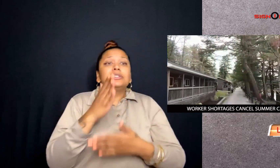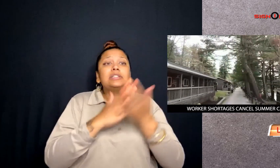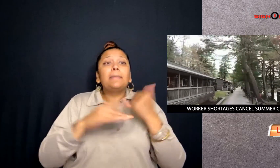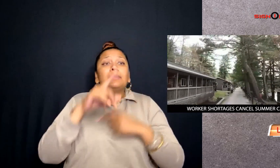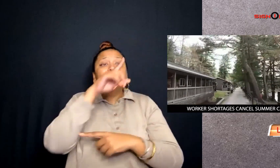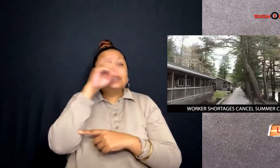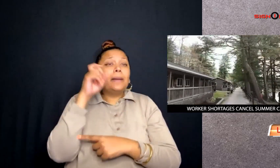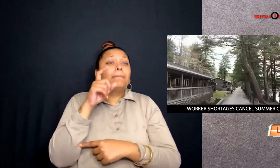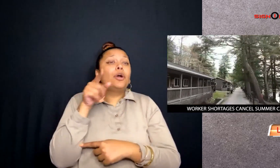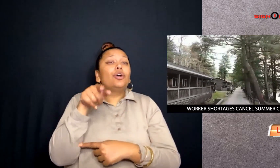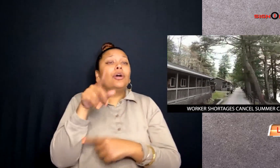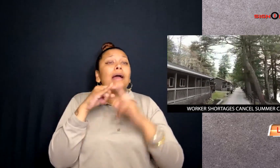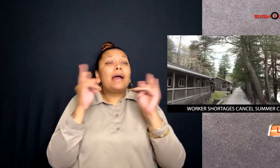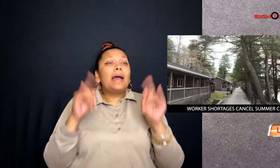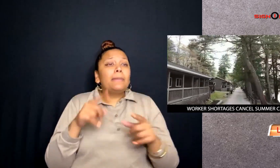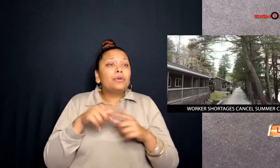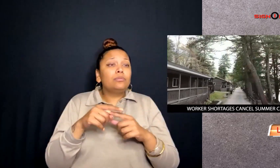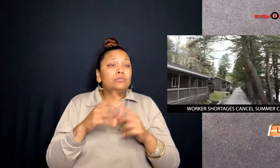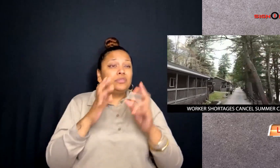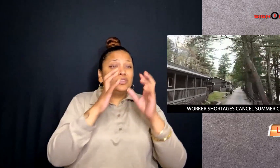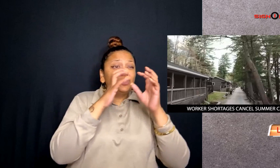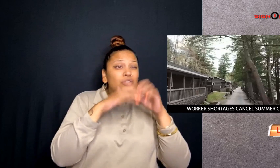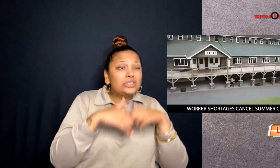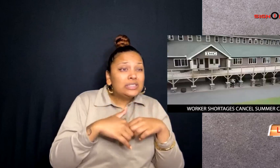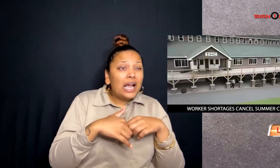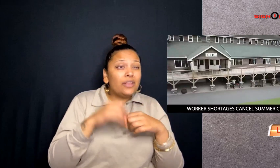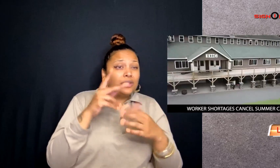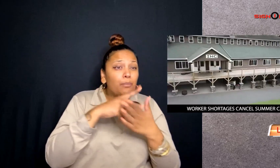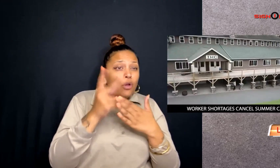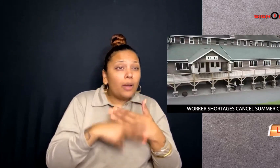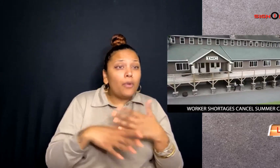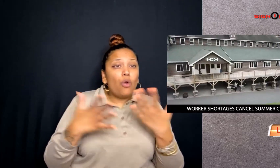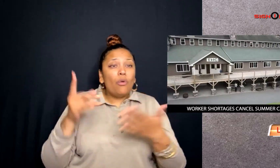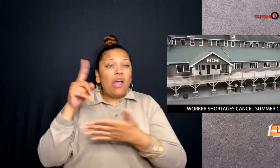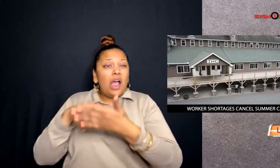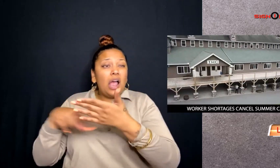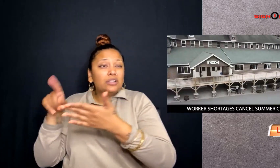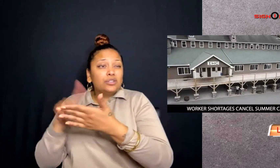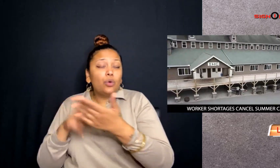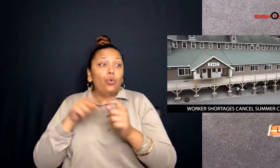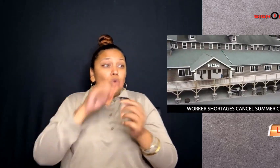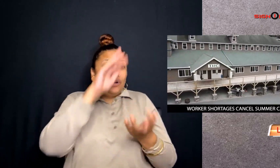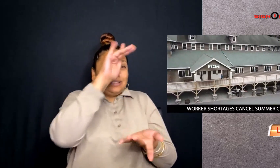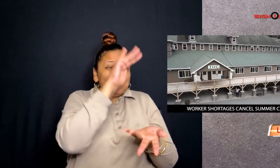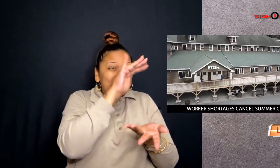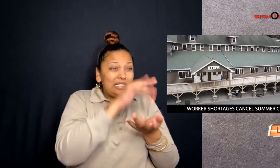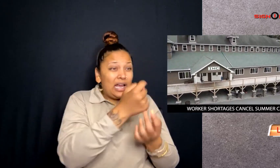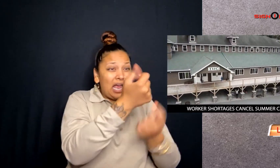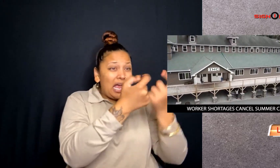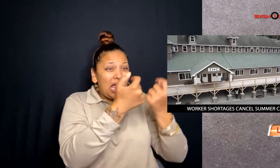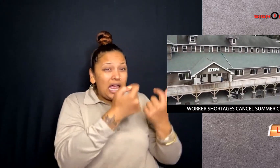a serious worker shortage forcing some summer camps to either slim down their programming